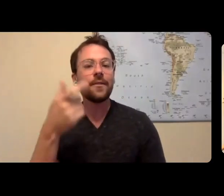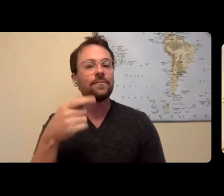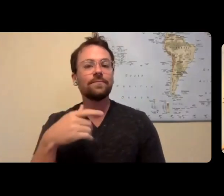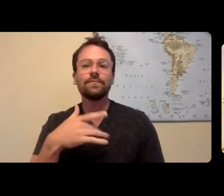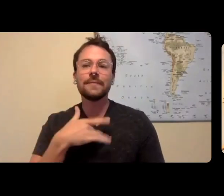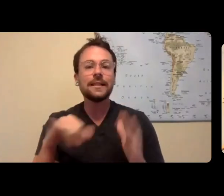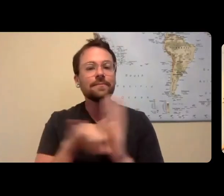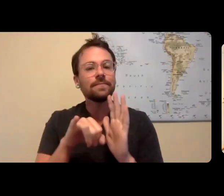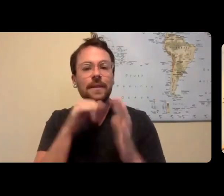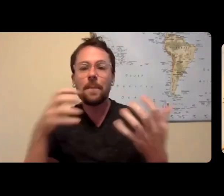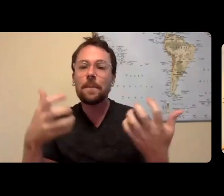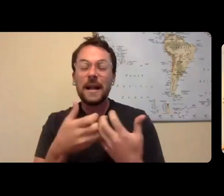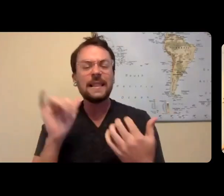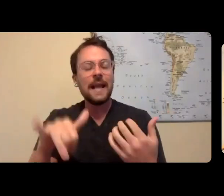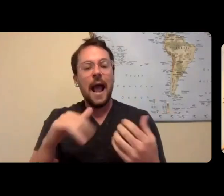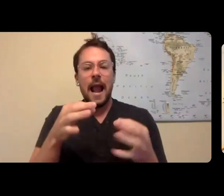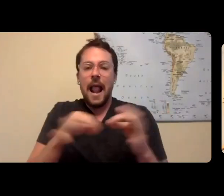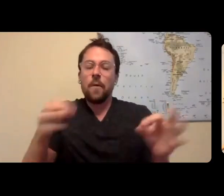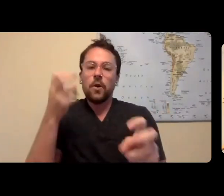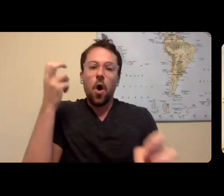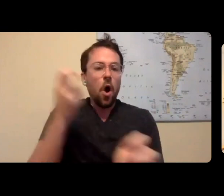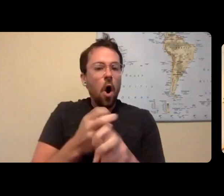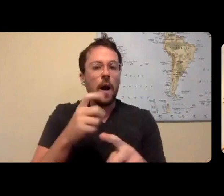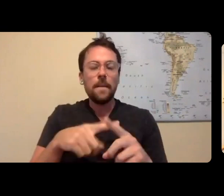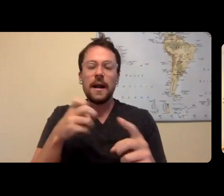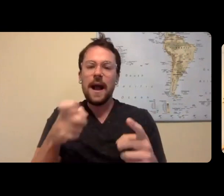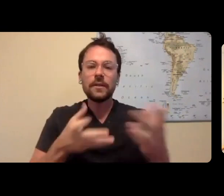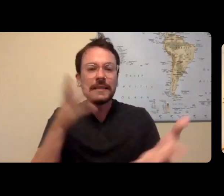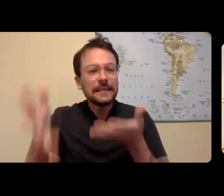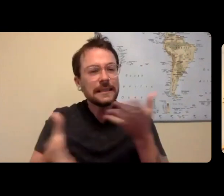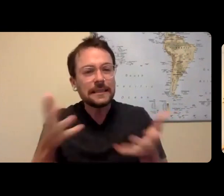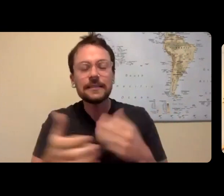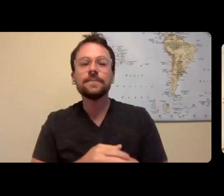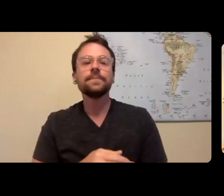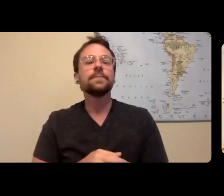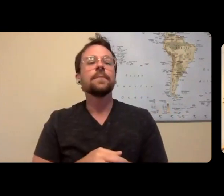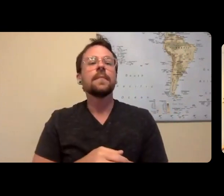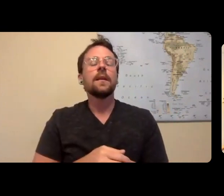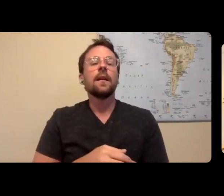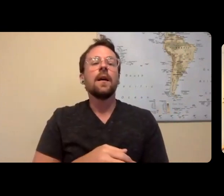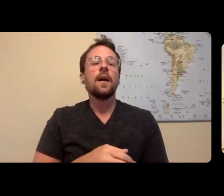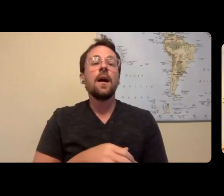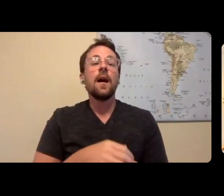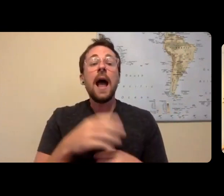Transitioning to a girl and try to explain why that has happened because that person's